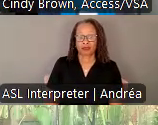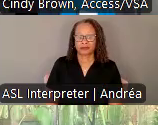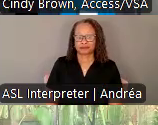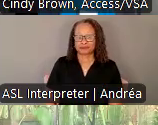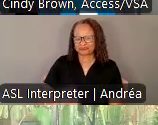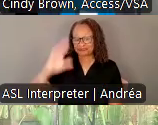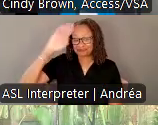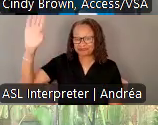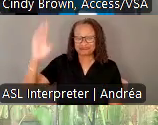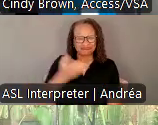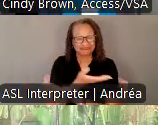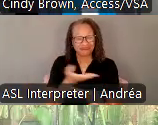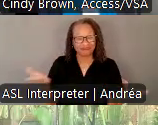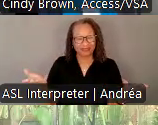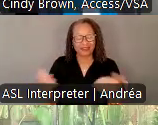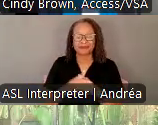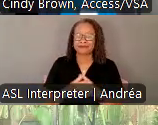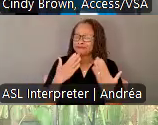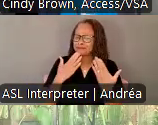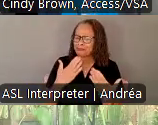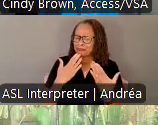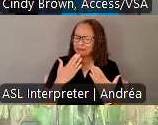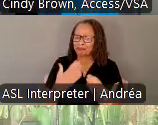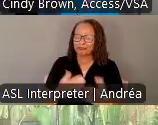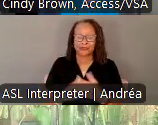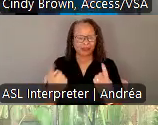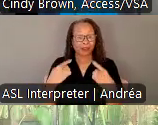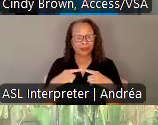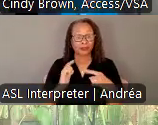Hi, everyone. Thank you so much for coming to our webinar